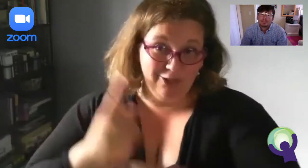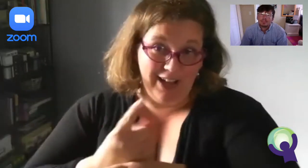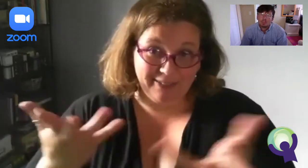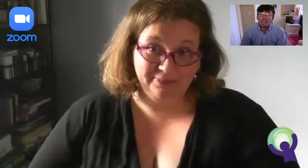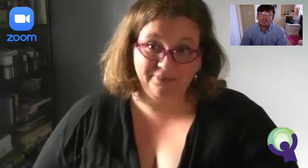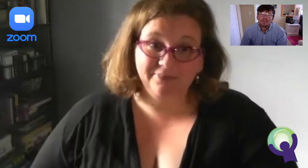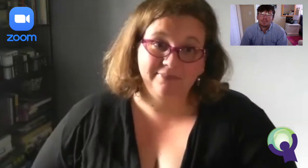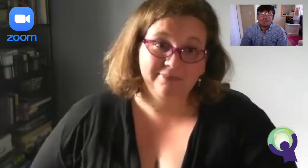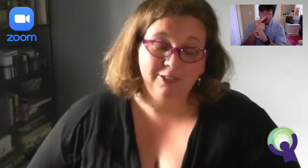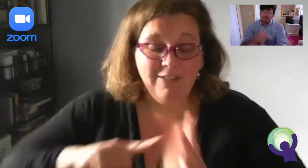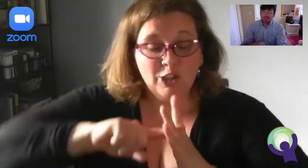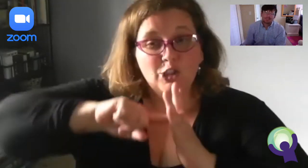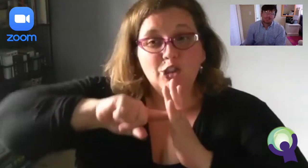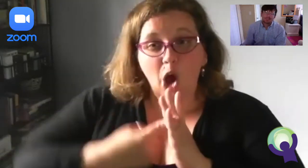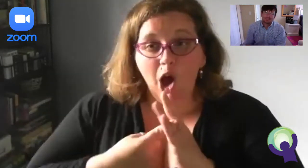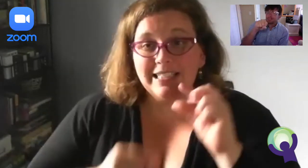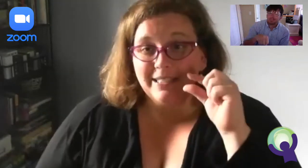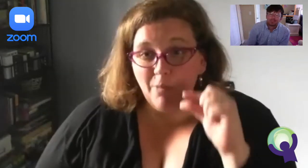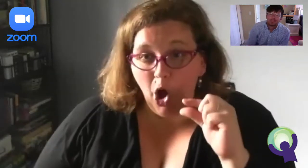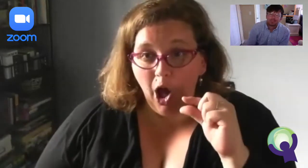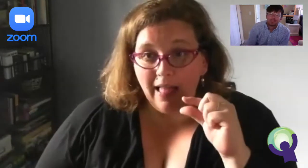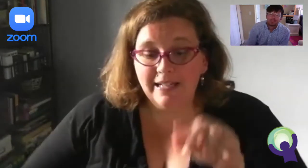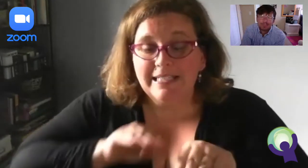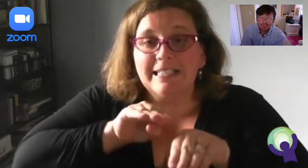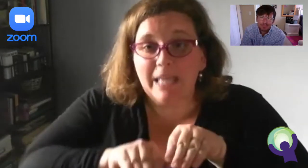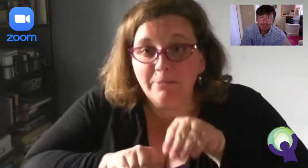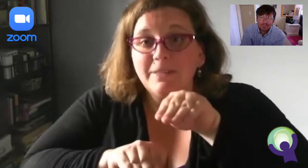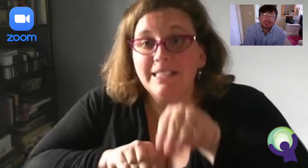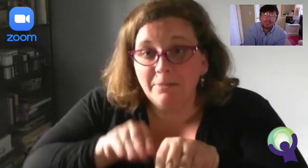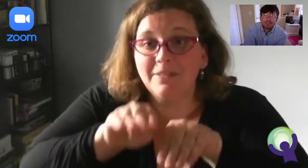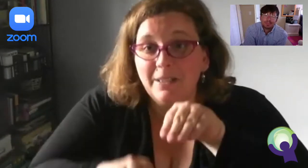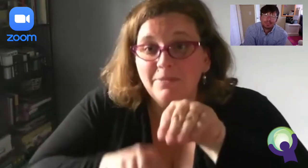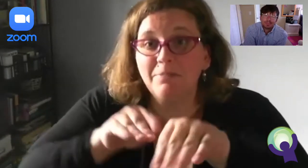little bit that we can do is helping. You have to start small